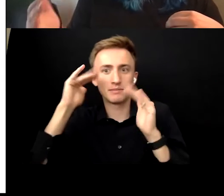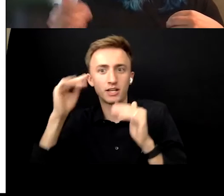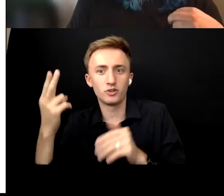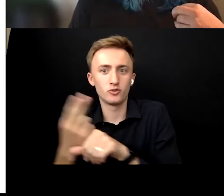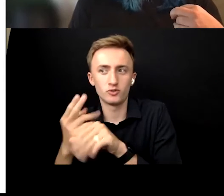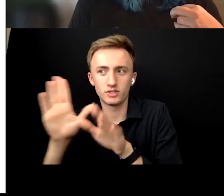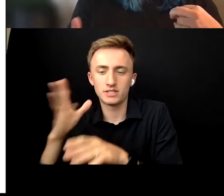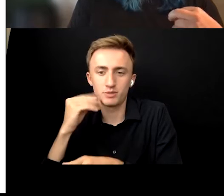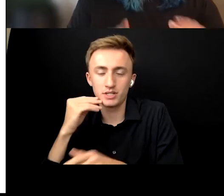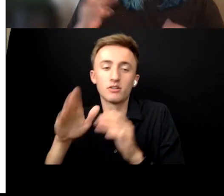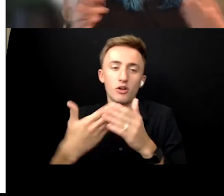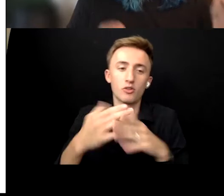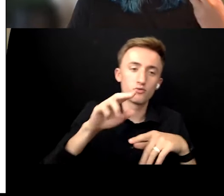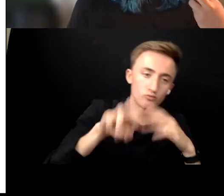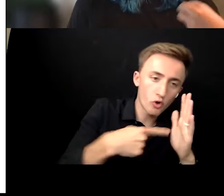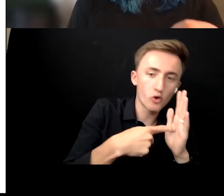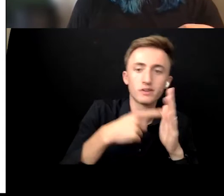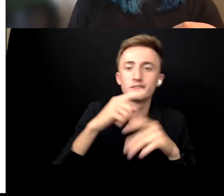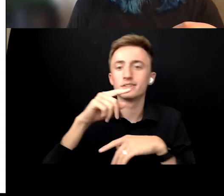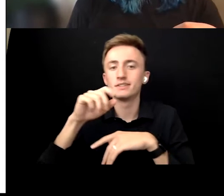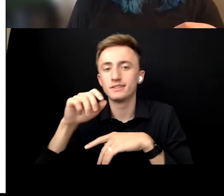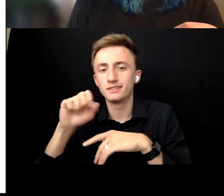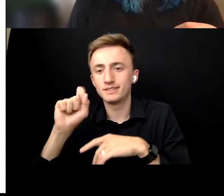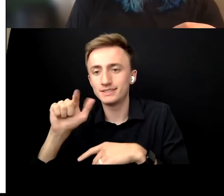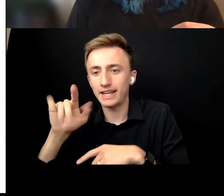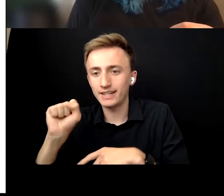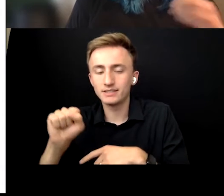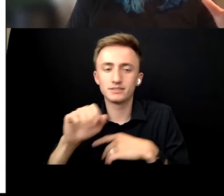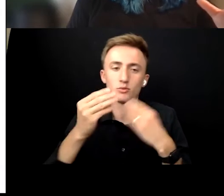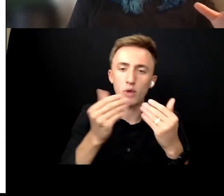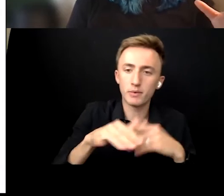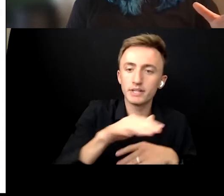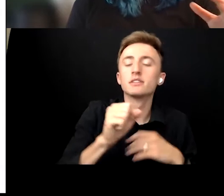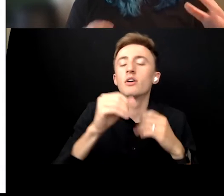dates, and properties are there and being toggled appropriately. Again, this is an undertaking,